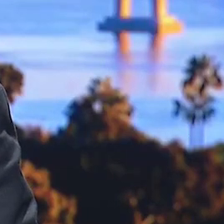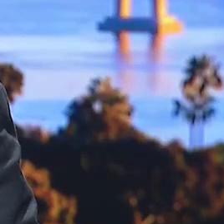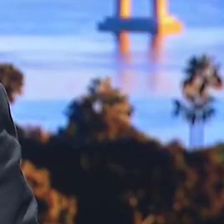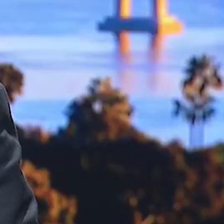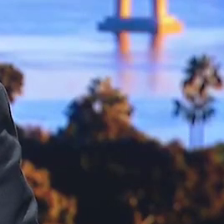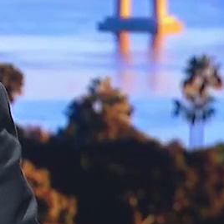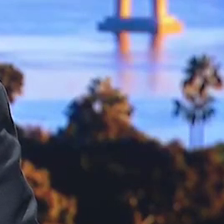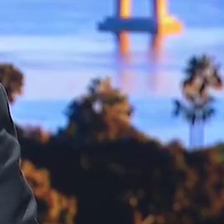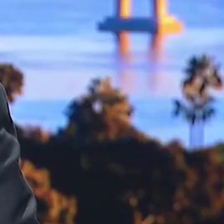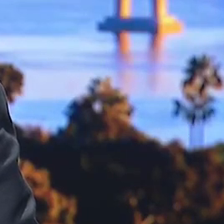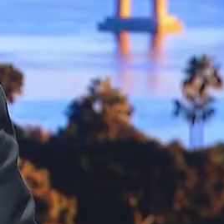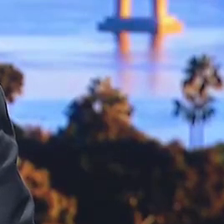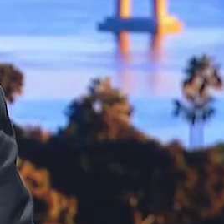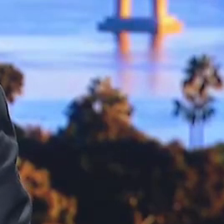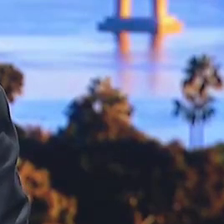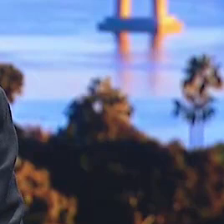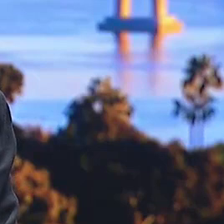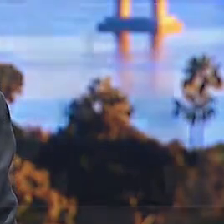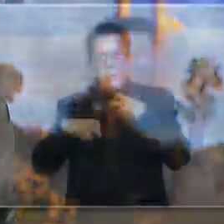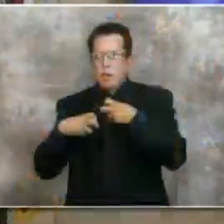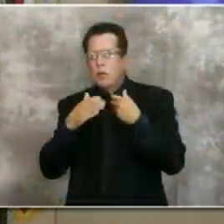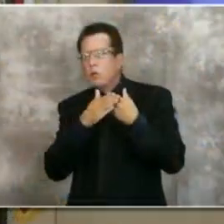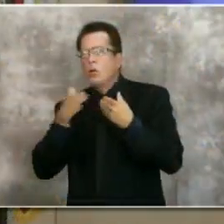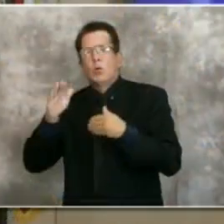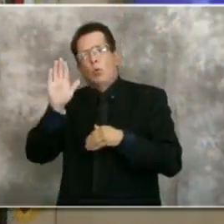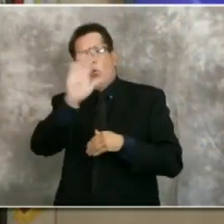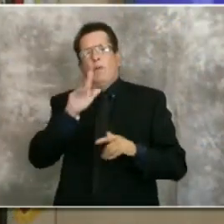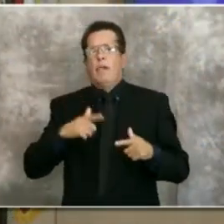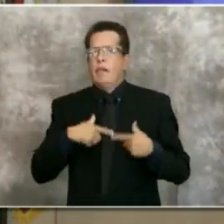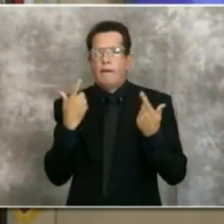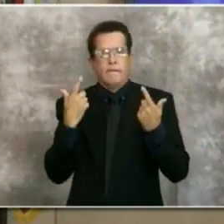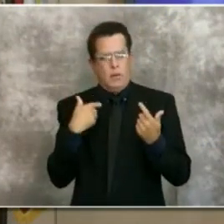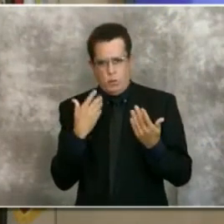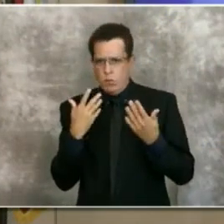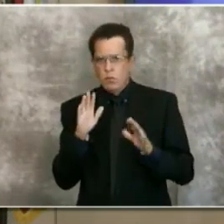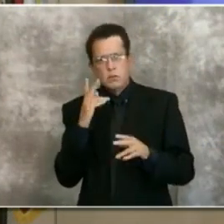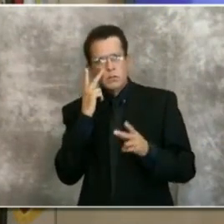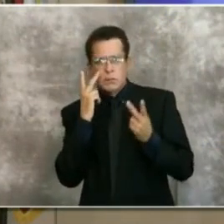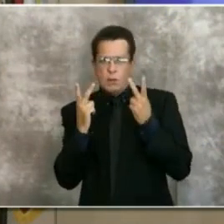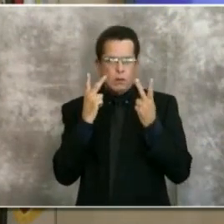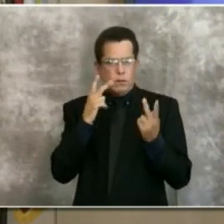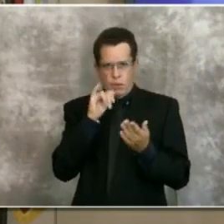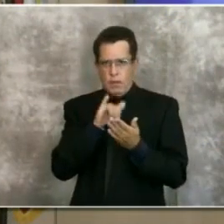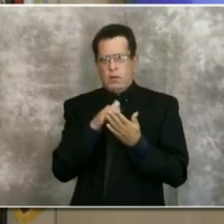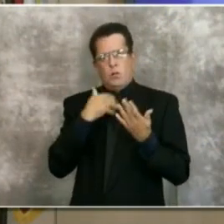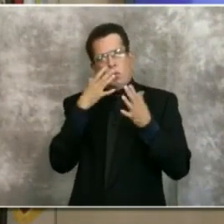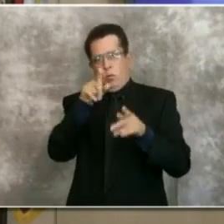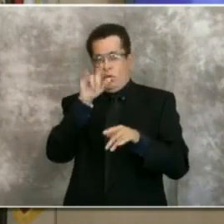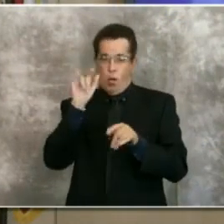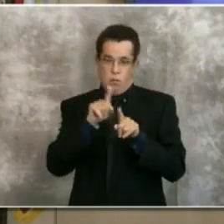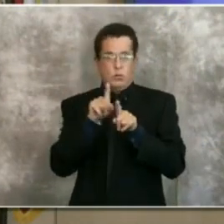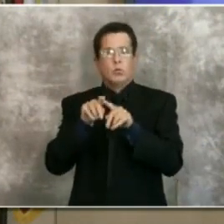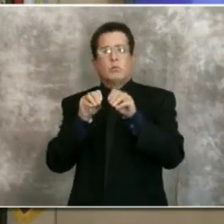FOX 5 NEWS SPECIAL REPORT. GOOD AFTERNOON EVERYONE, I'M PHIL BLAUER HAPPENING RIGHT NOW COUNTY LEADERS ARE PROVIDING AN UPDATE ON THE CORONAVIRUS SITUATION HERE